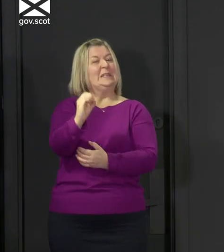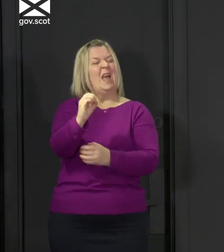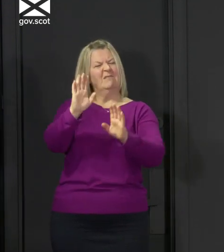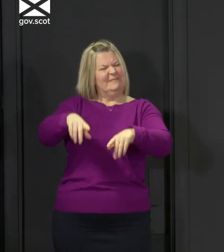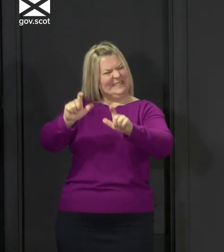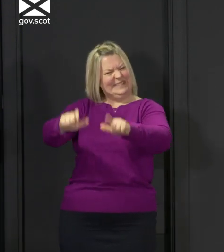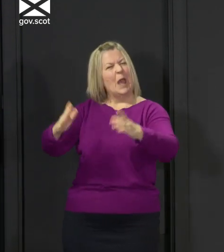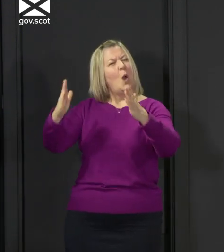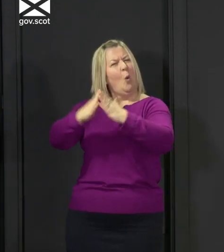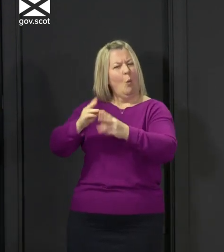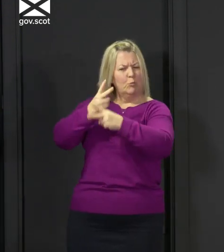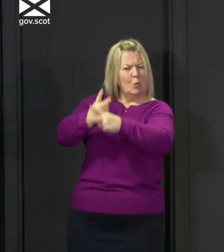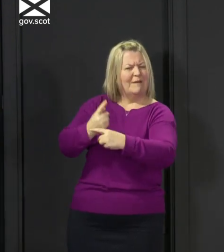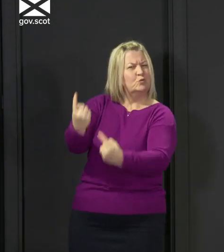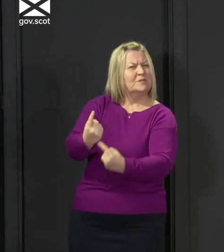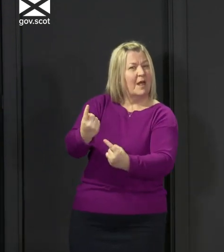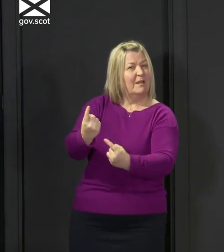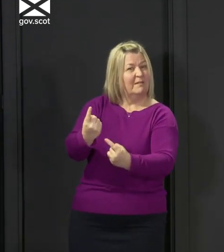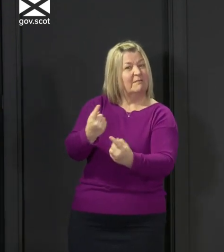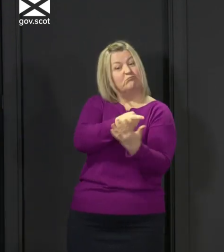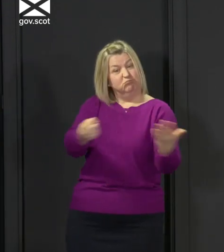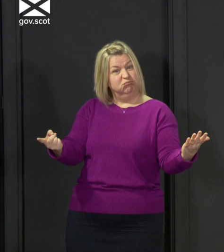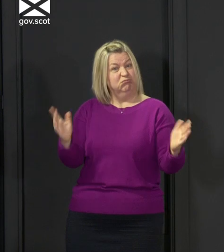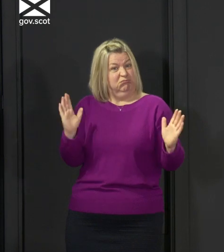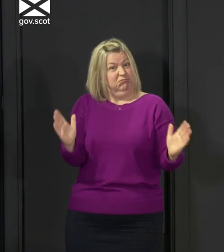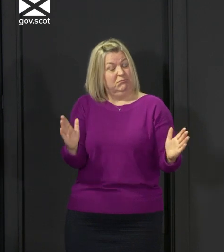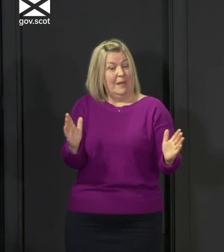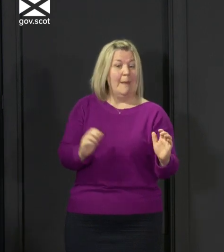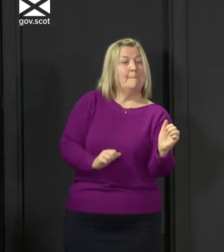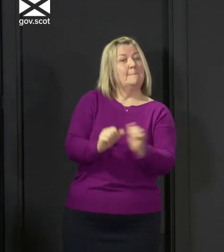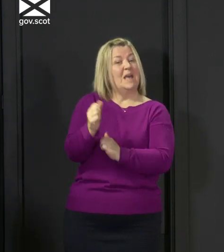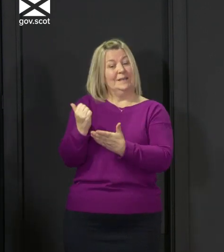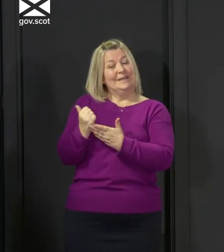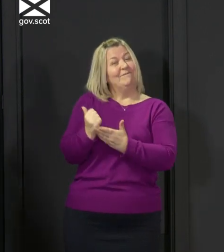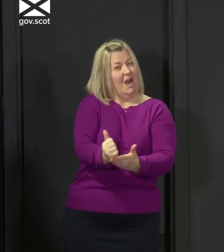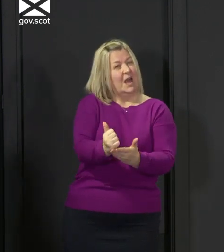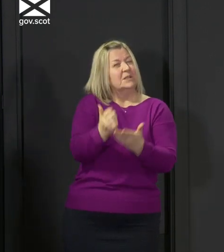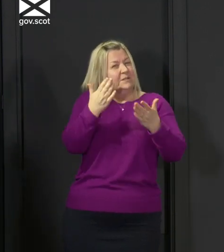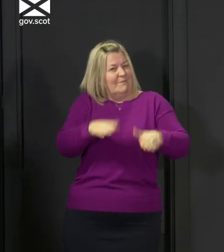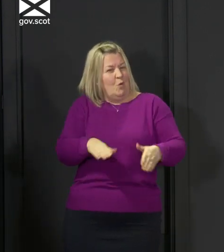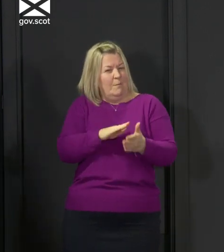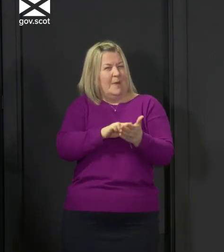This system is ensuring people get the best advice, in the safest possible way, putting